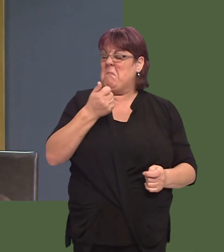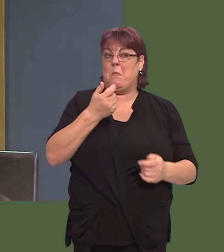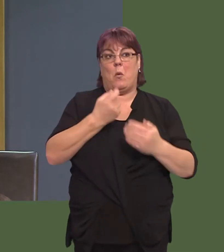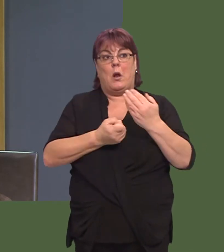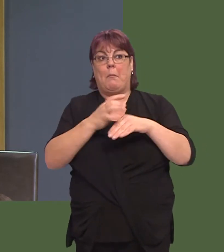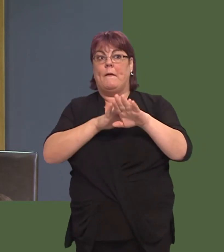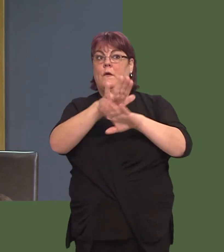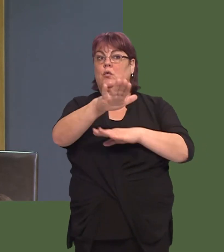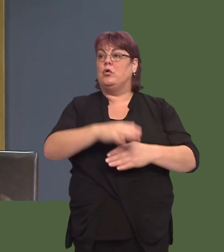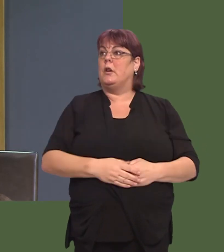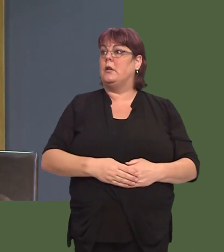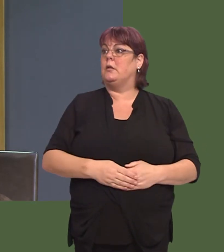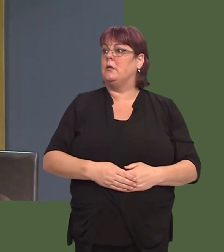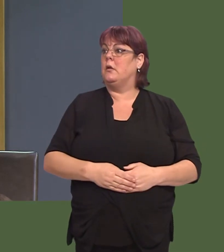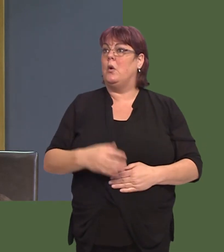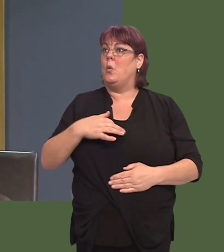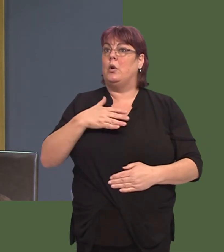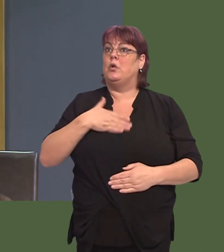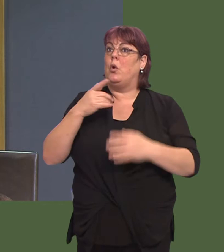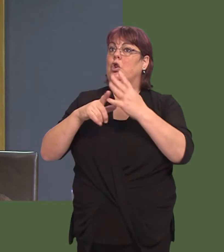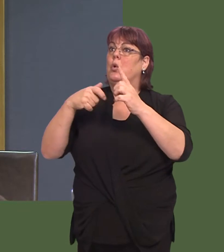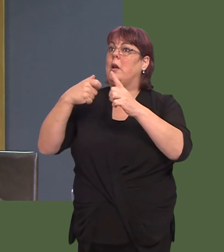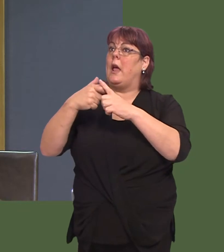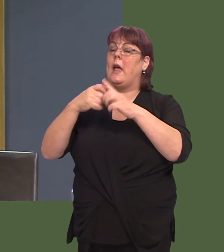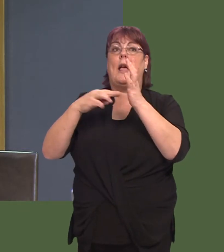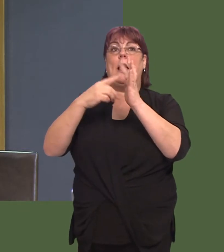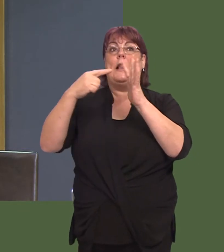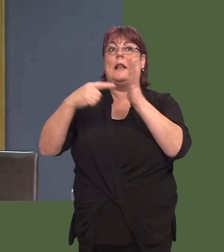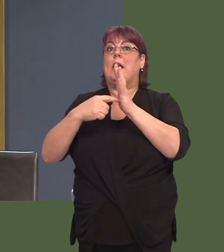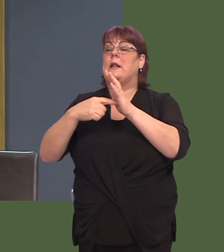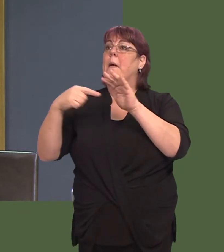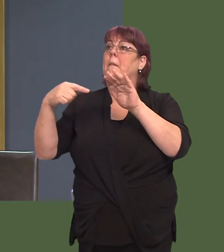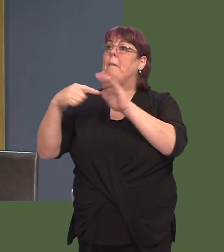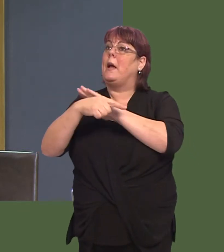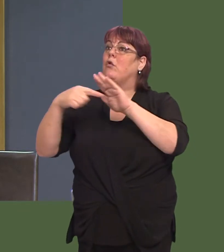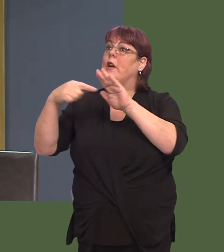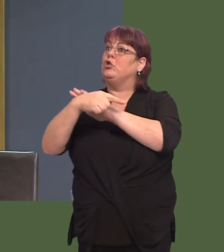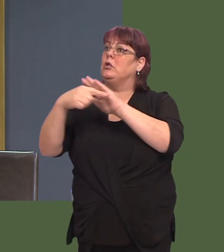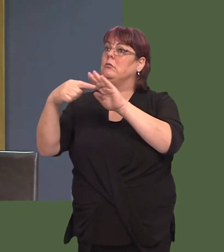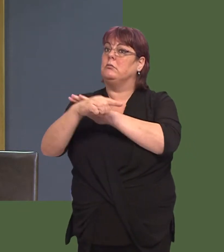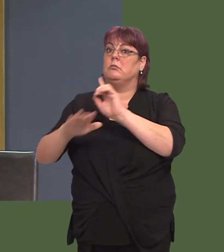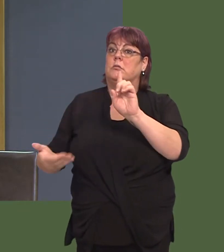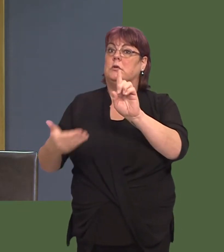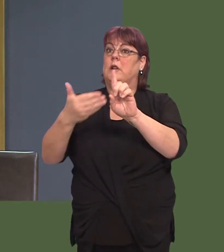Otherwise, we face having the UK net migration target being the big policy objective of the